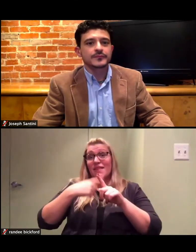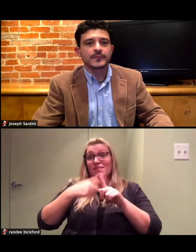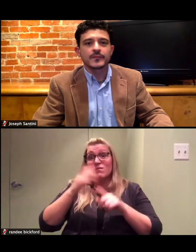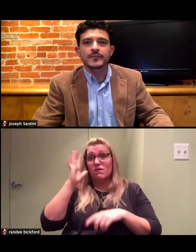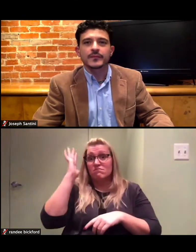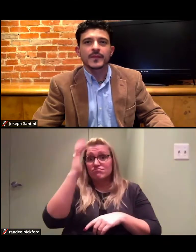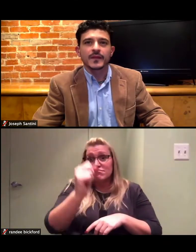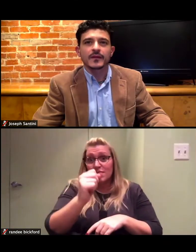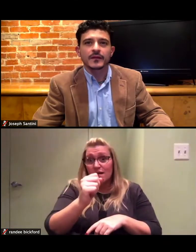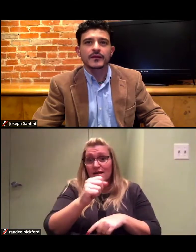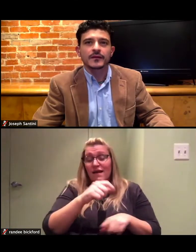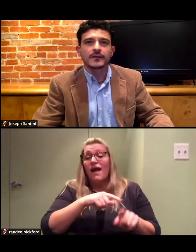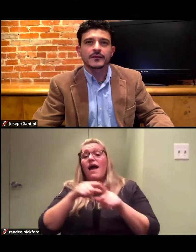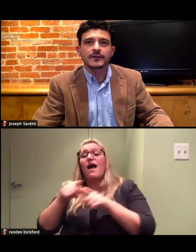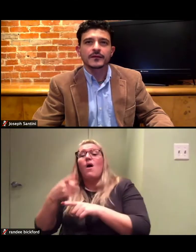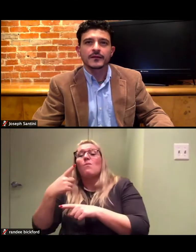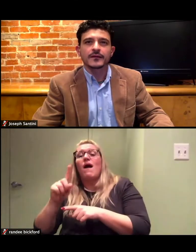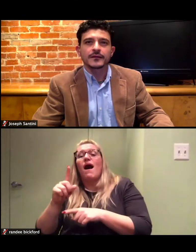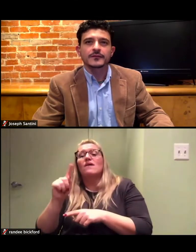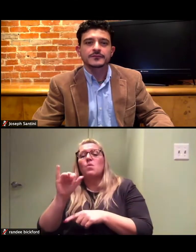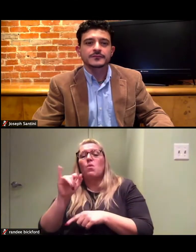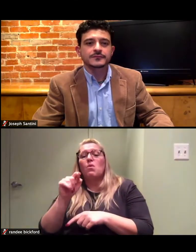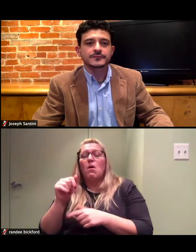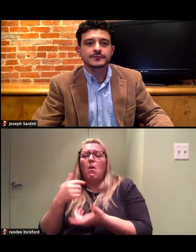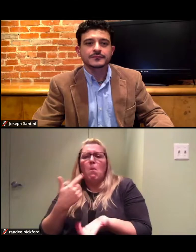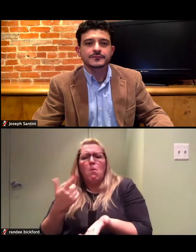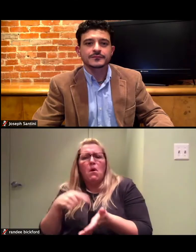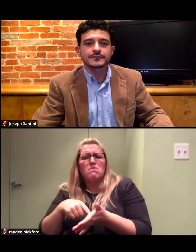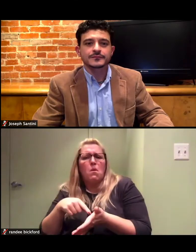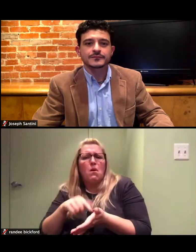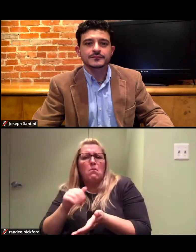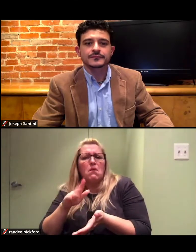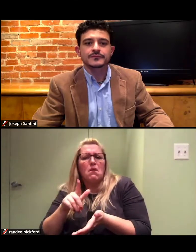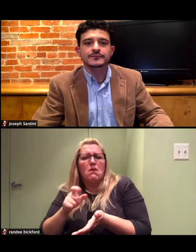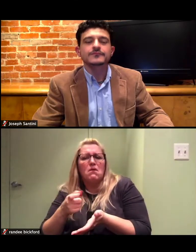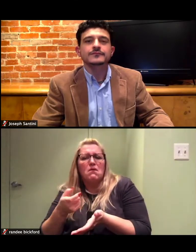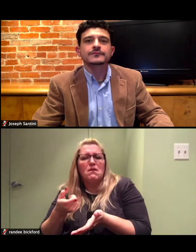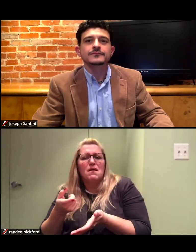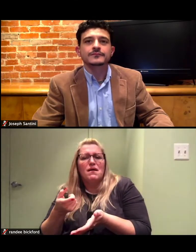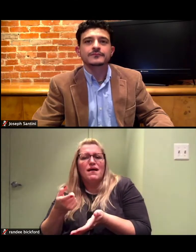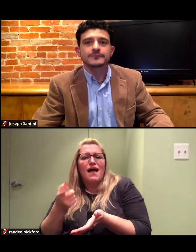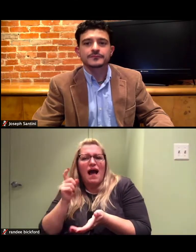A Cadillac may have a monthly payment that's outrageous. While a Toyota may have an affordable peanut.